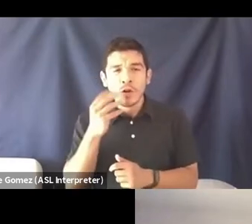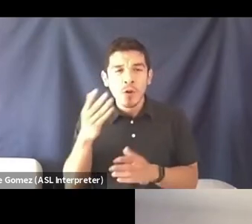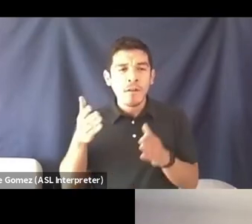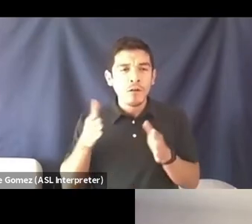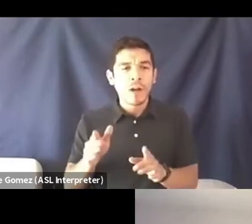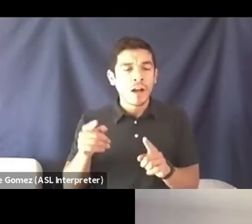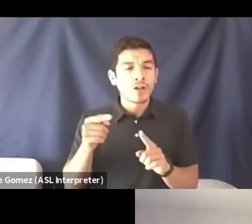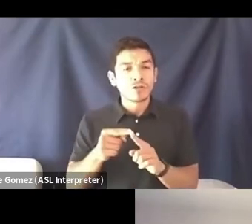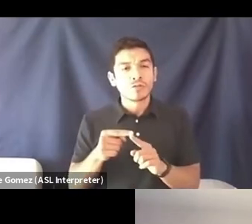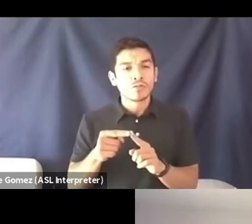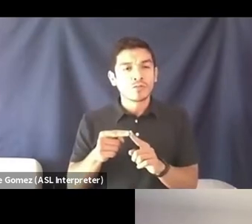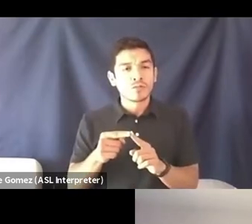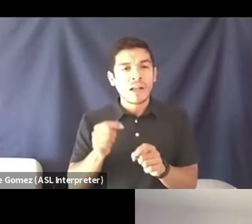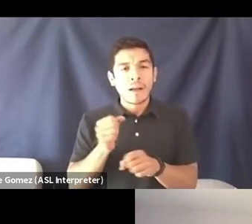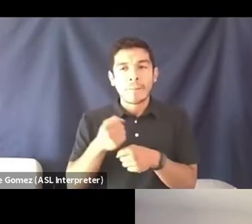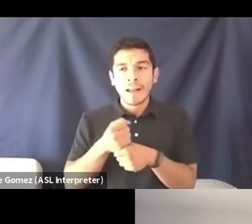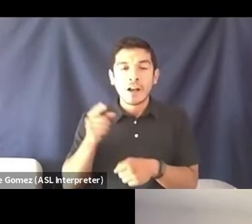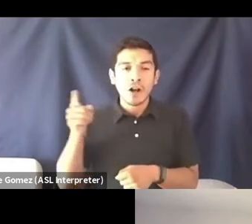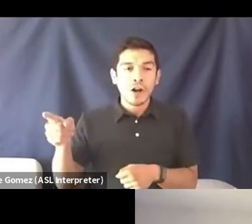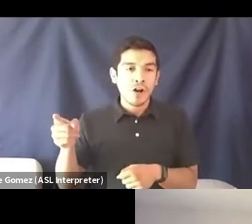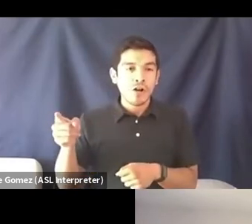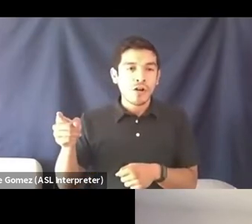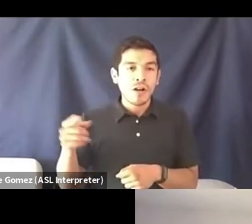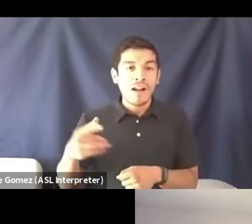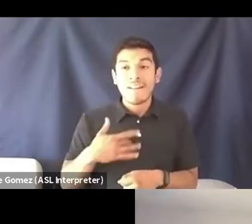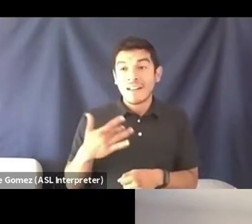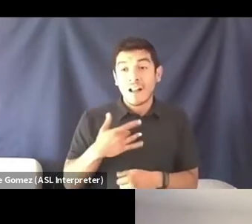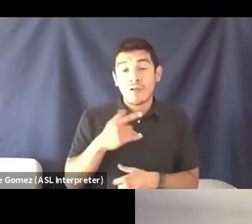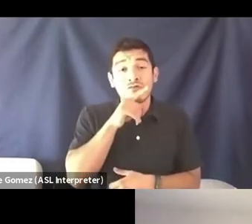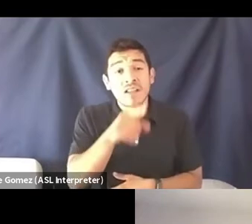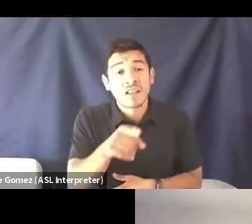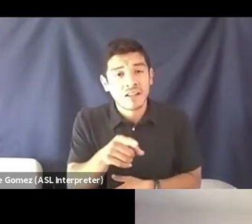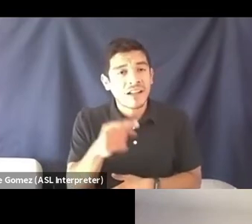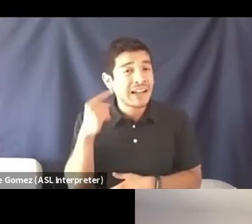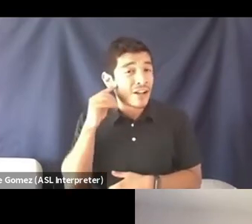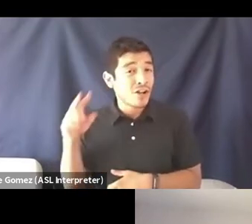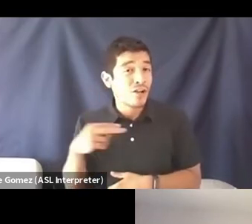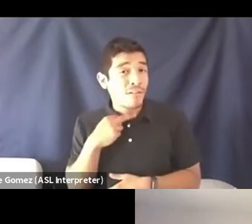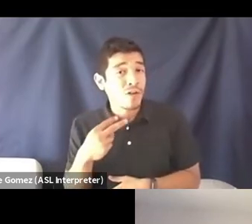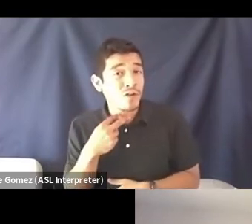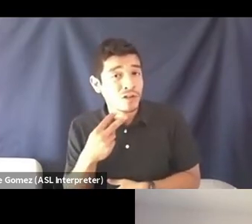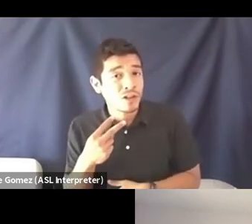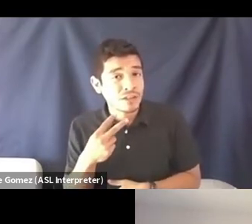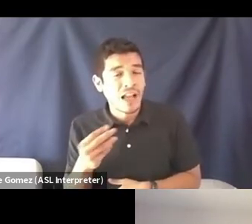where we could make her feel real and understand her in a real way.